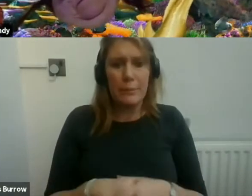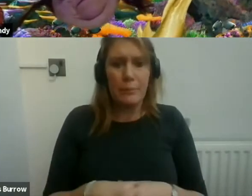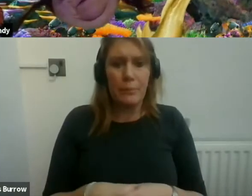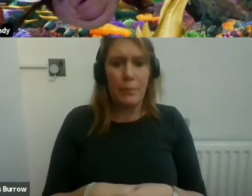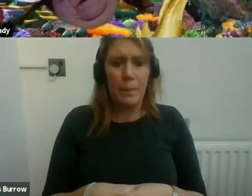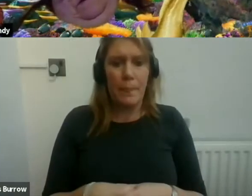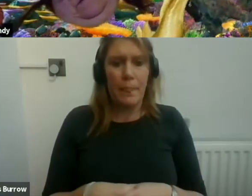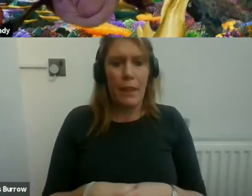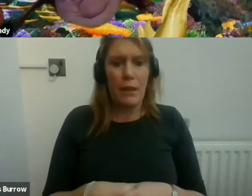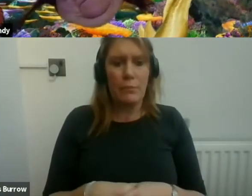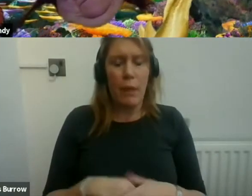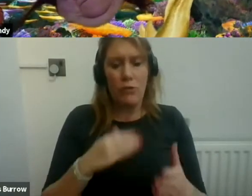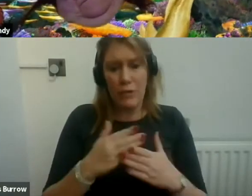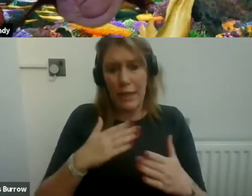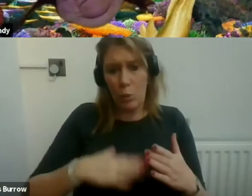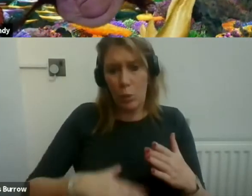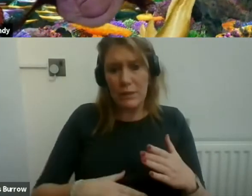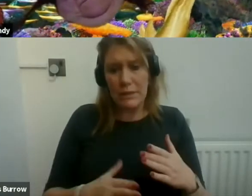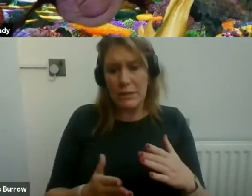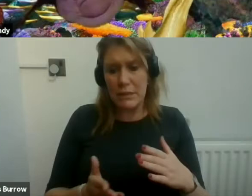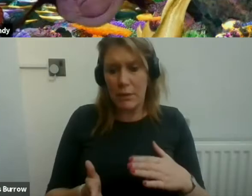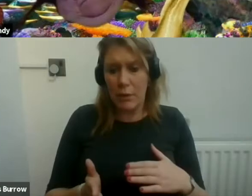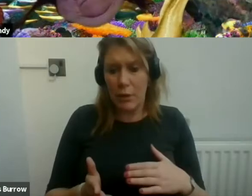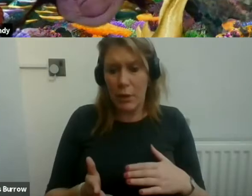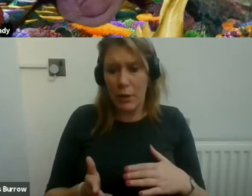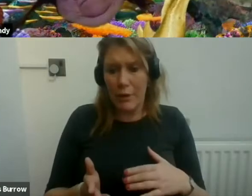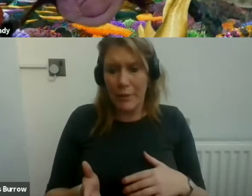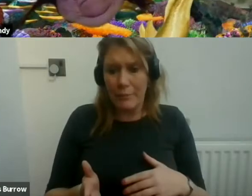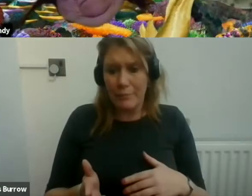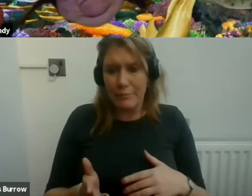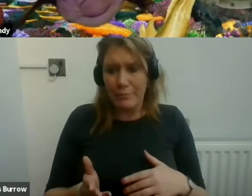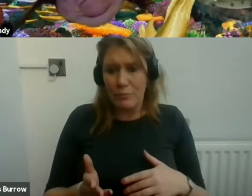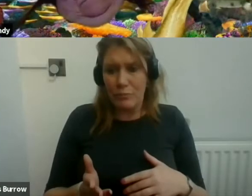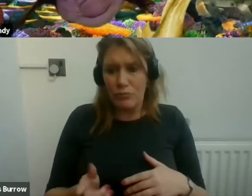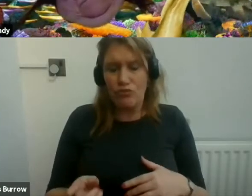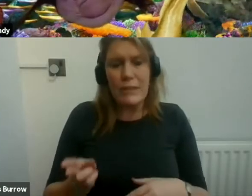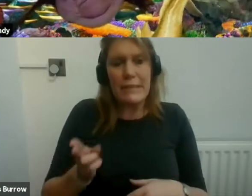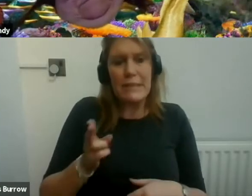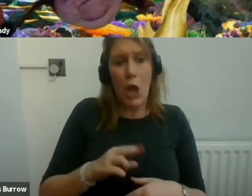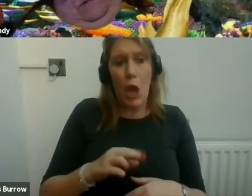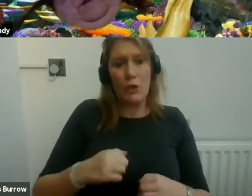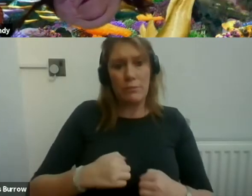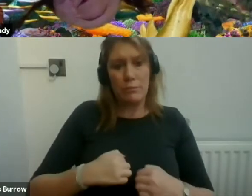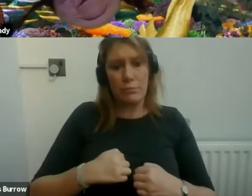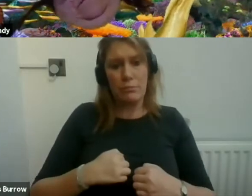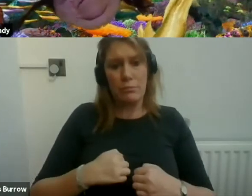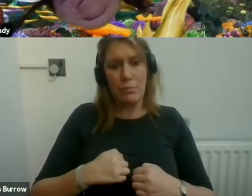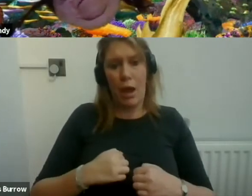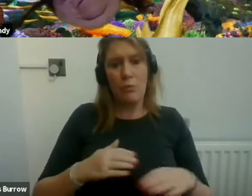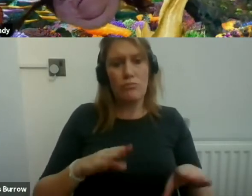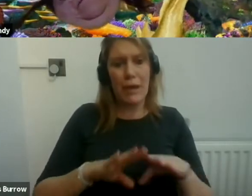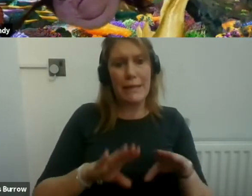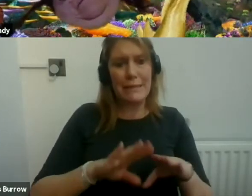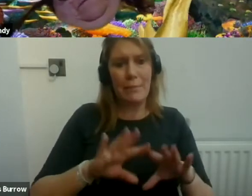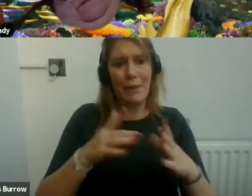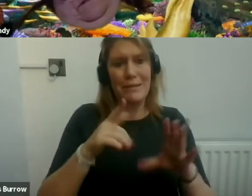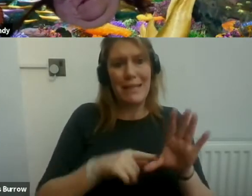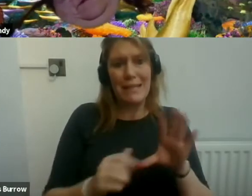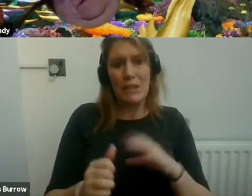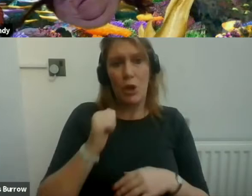return to my practice. About ten years ago which is when I set up Little Cog and